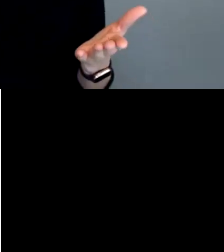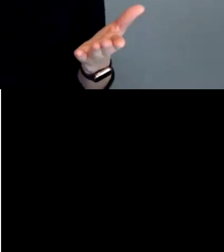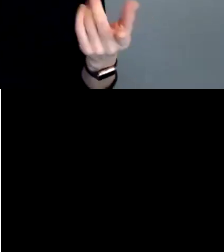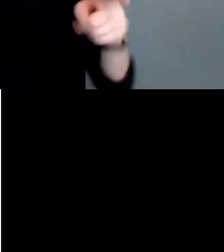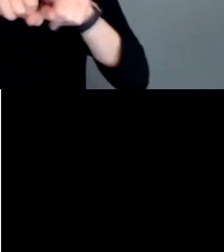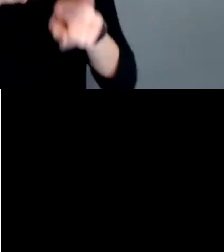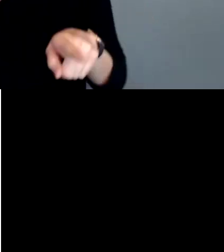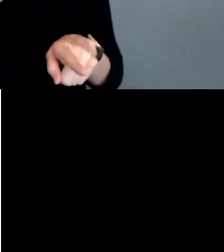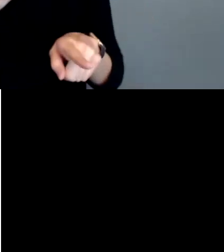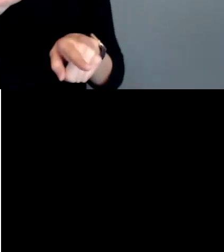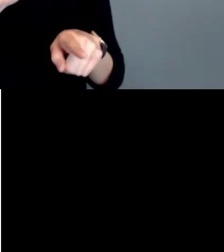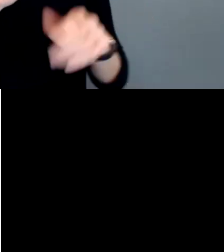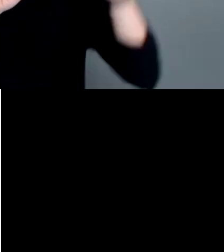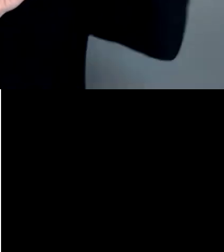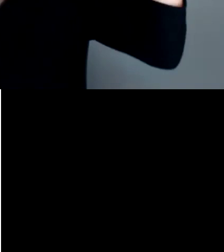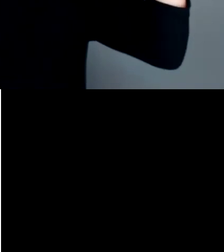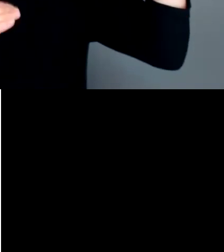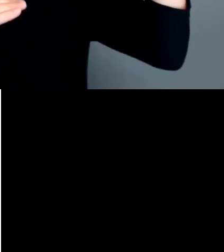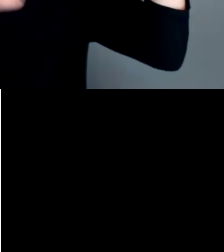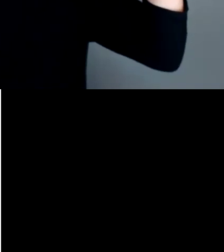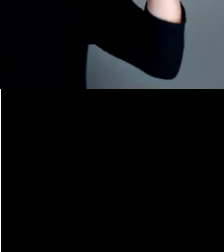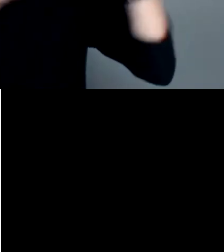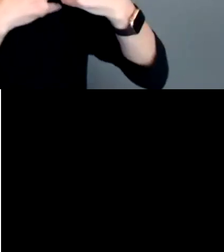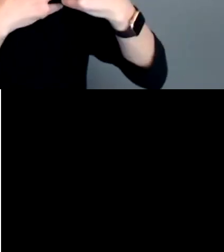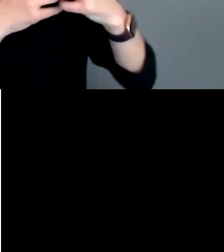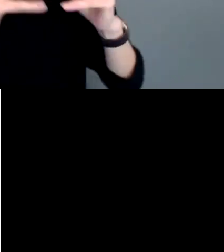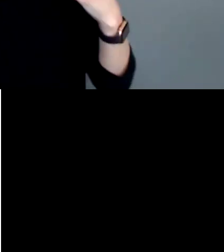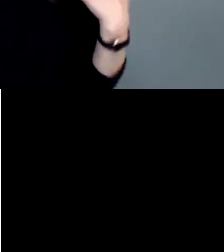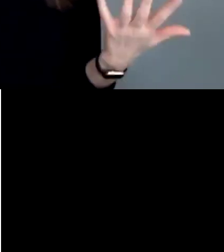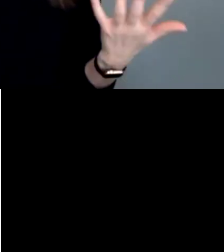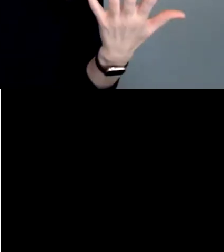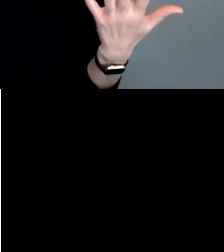race or ethnicity as the children, but I would have to